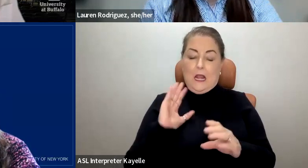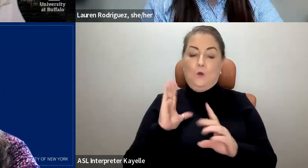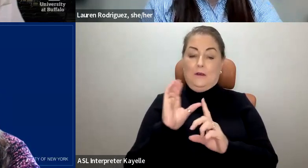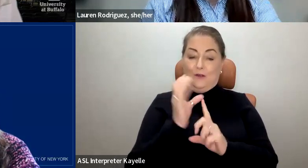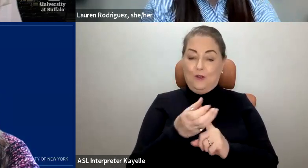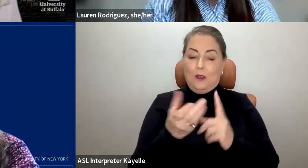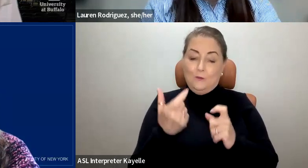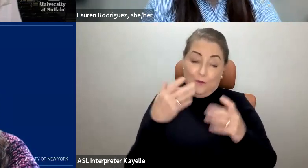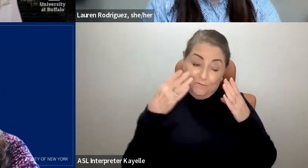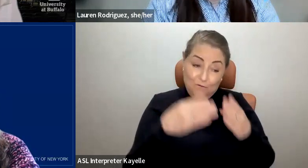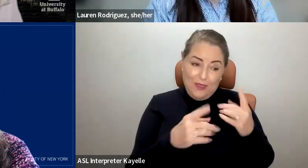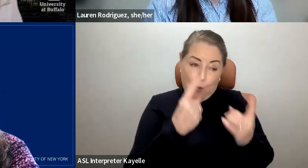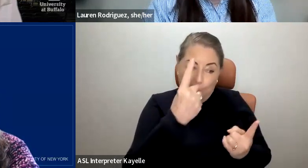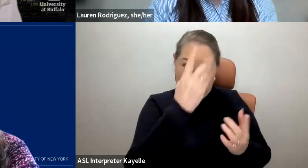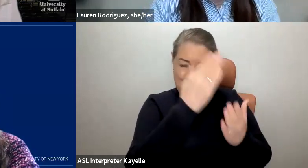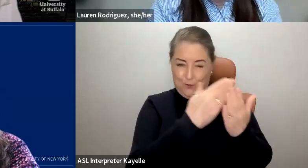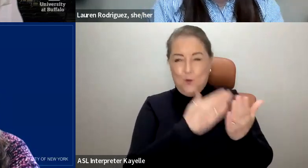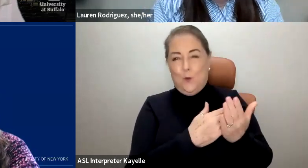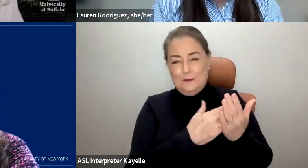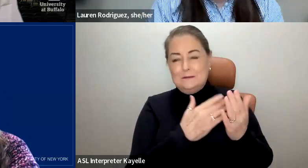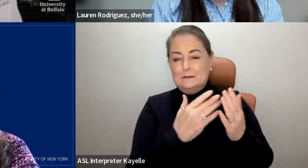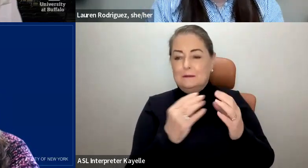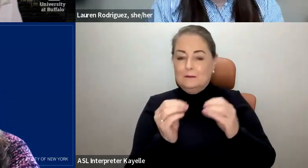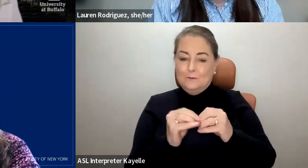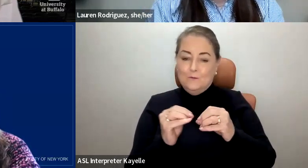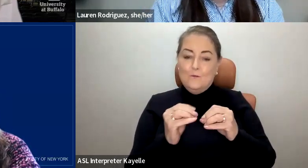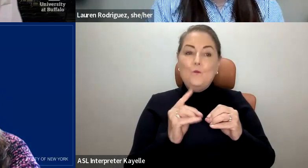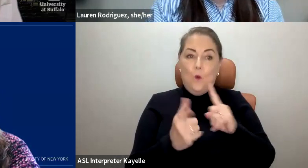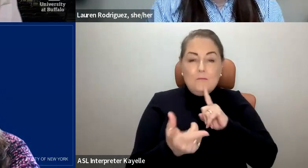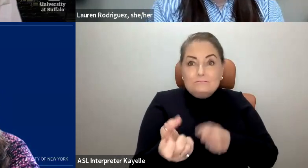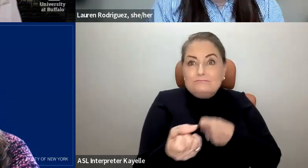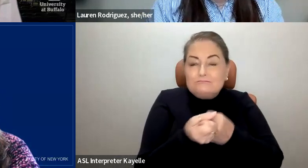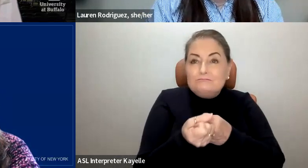one course, there was a lot more buy in, and faculty were able to